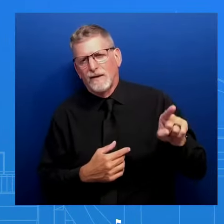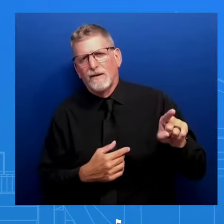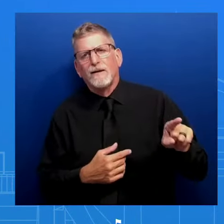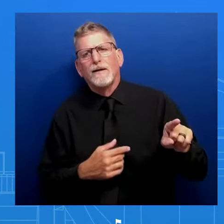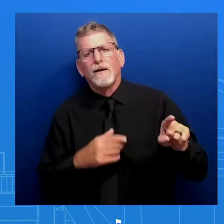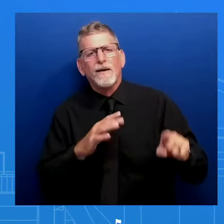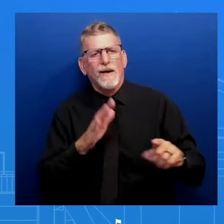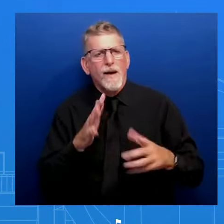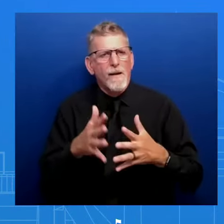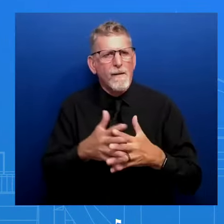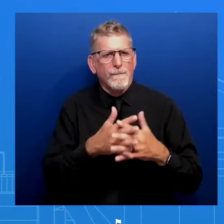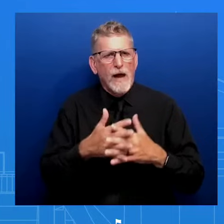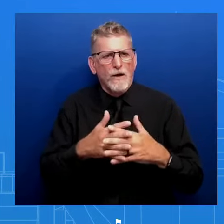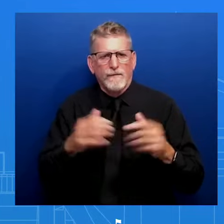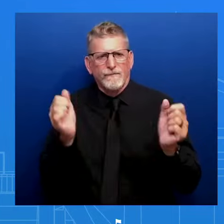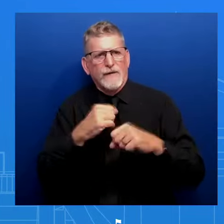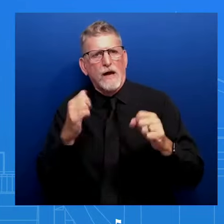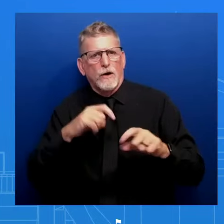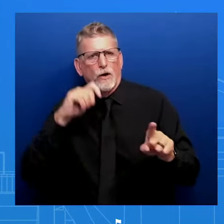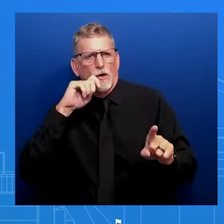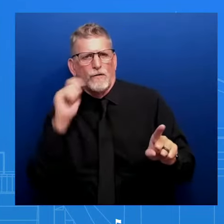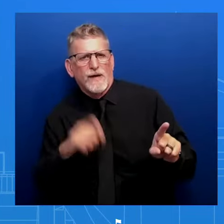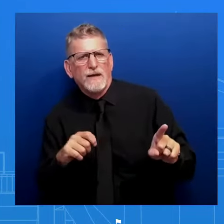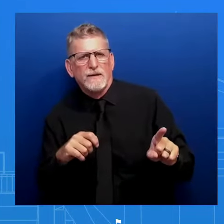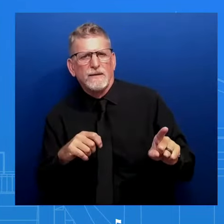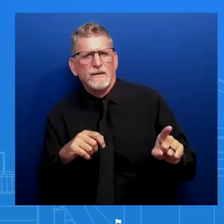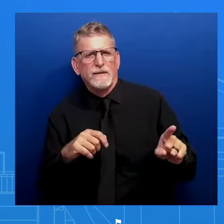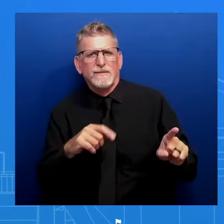I mean, even the most casual observer sitting in Moscow